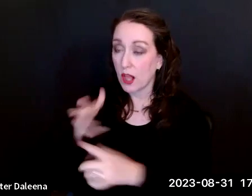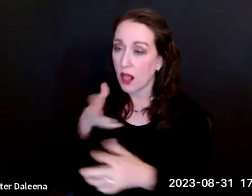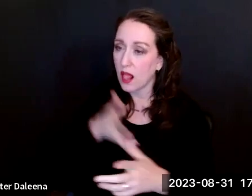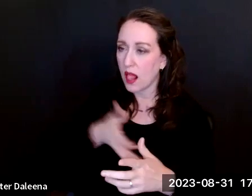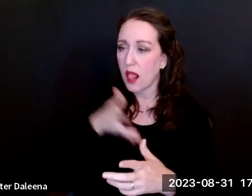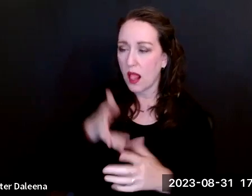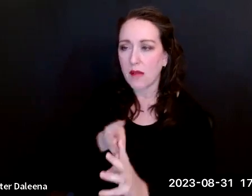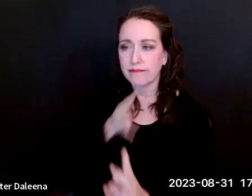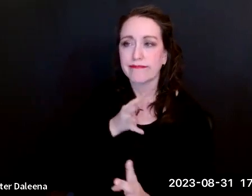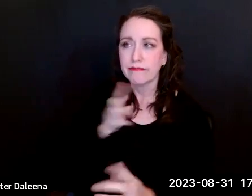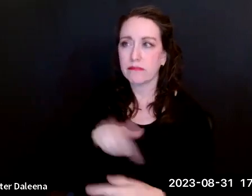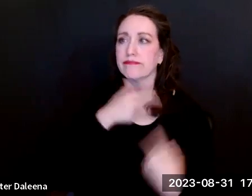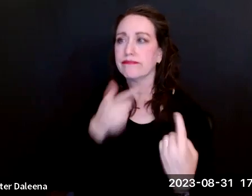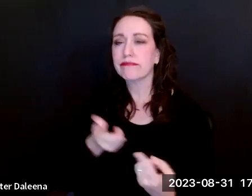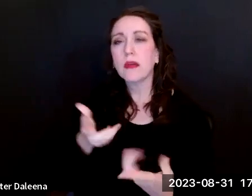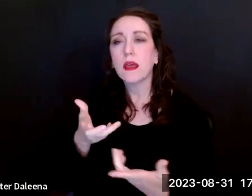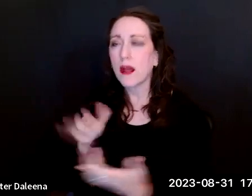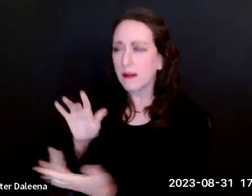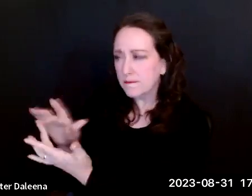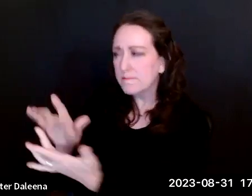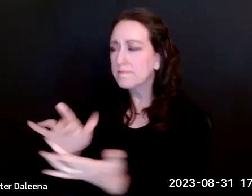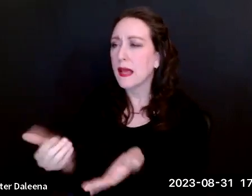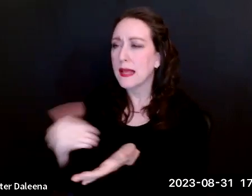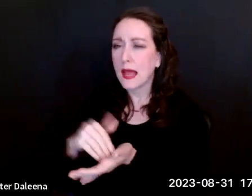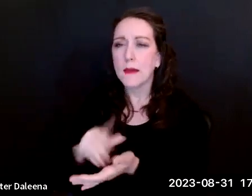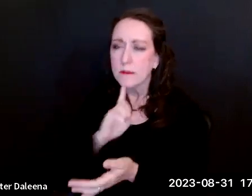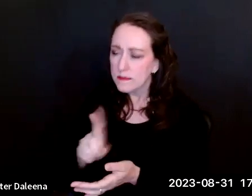for some time and going back reaching out to those applicants and and making sure that we understand